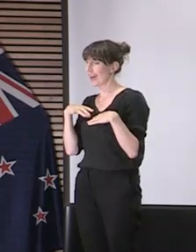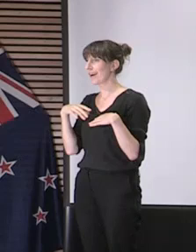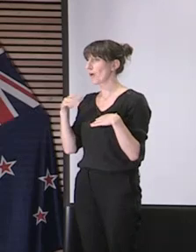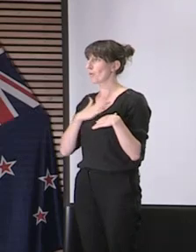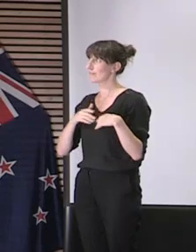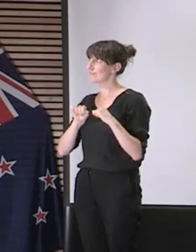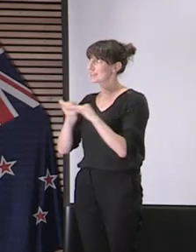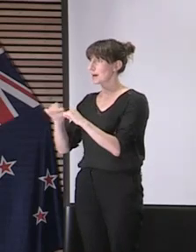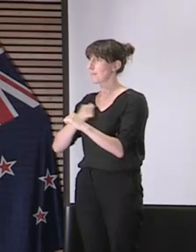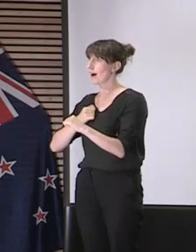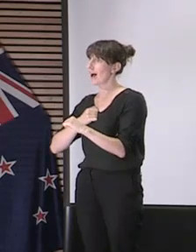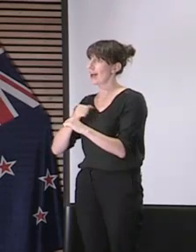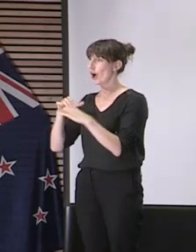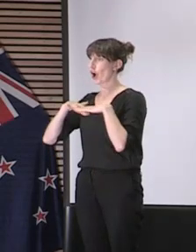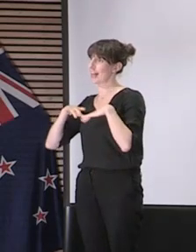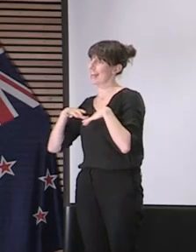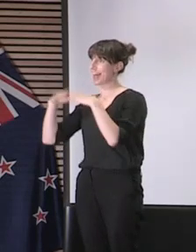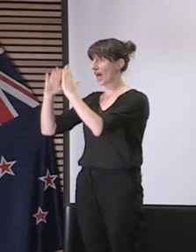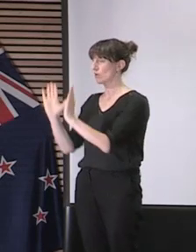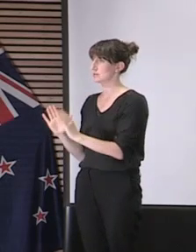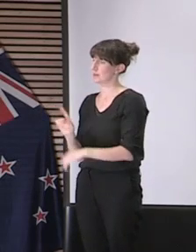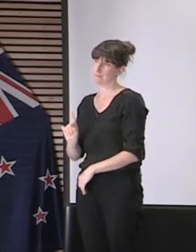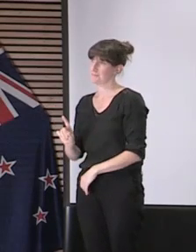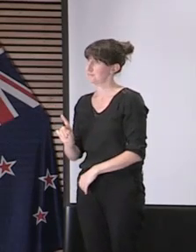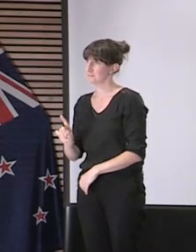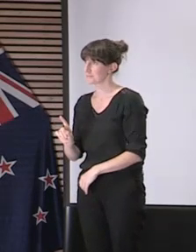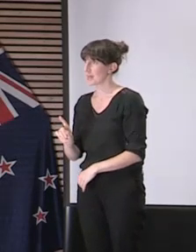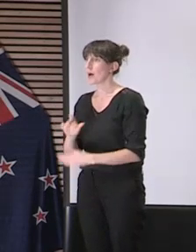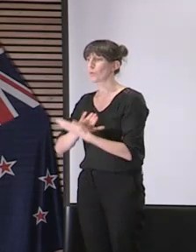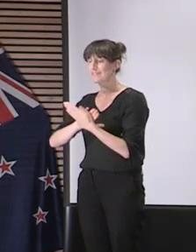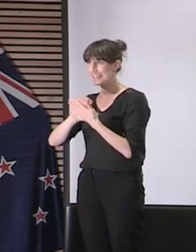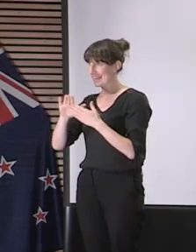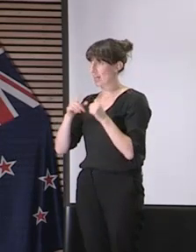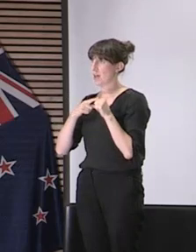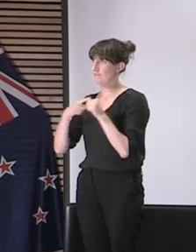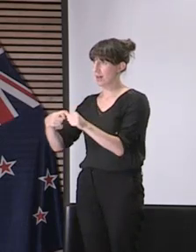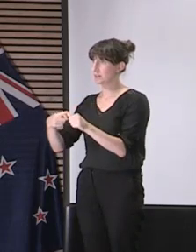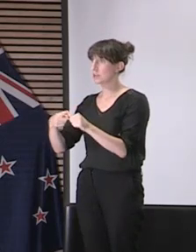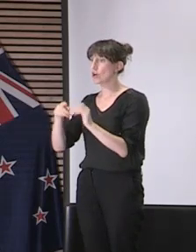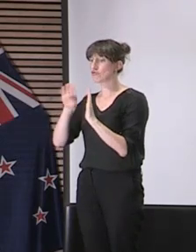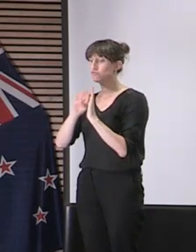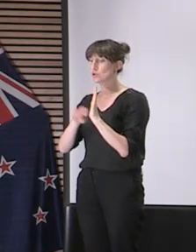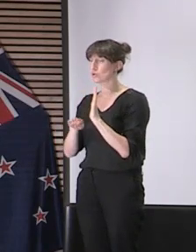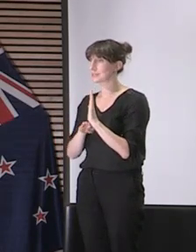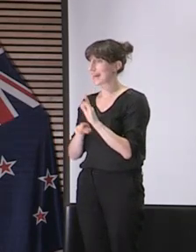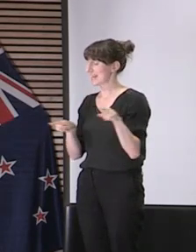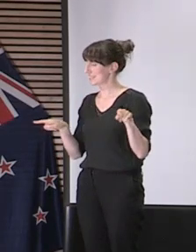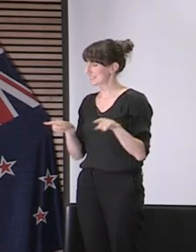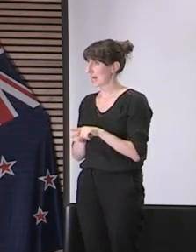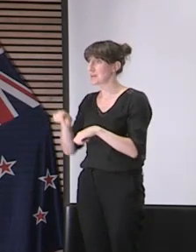contemplating leaving their hopes and travelling to, for instance, holiday homes and we've given the clear advice